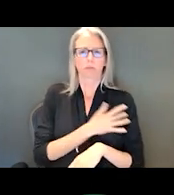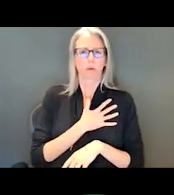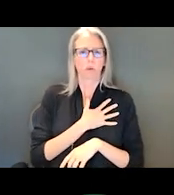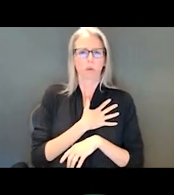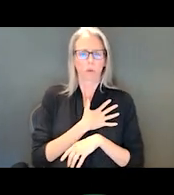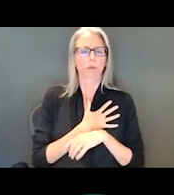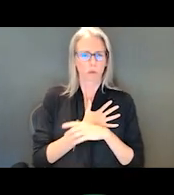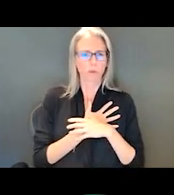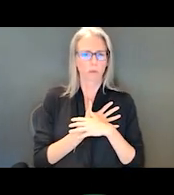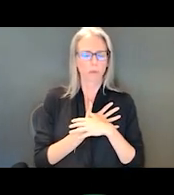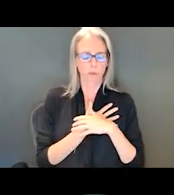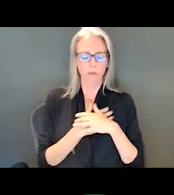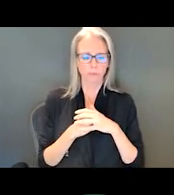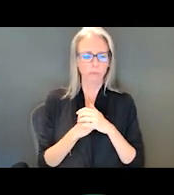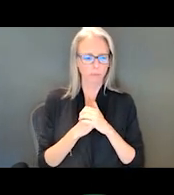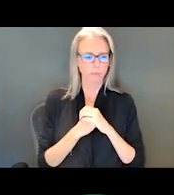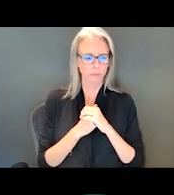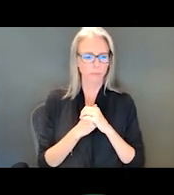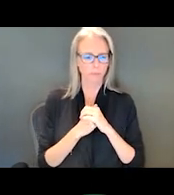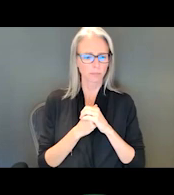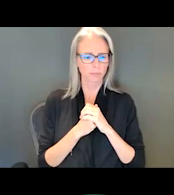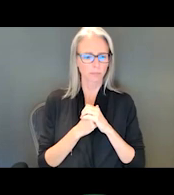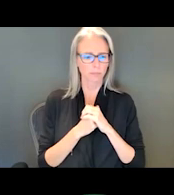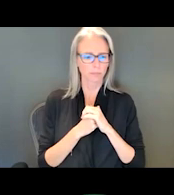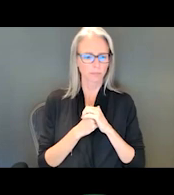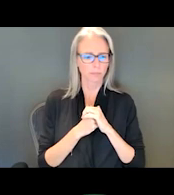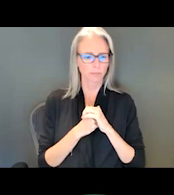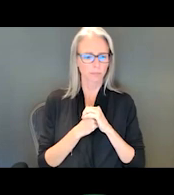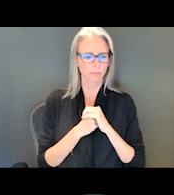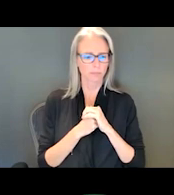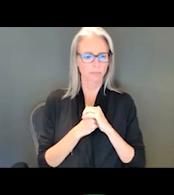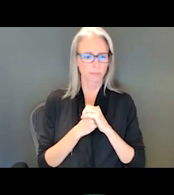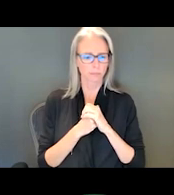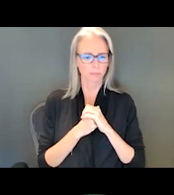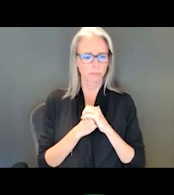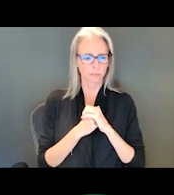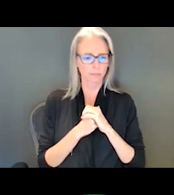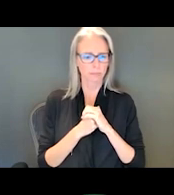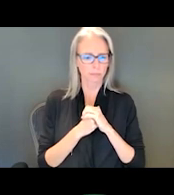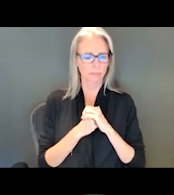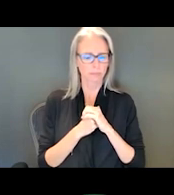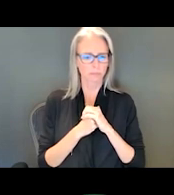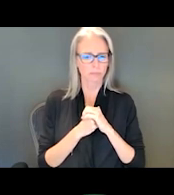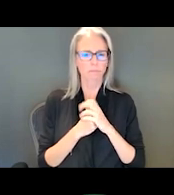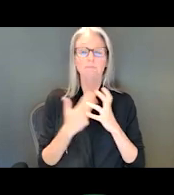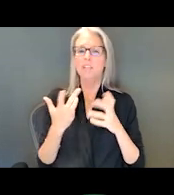Collect them in ways that can be shared make it easy to use as tools to either for training